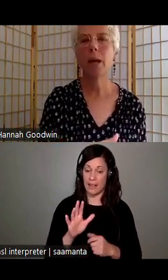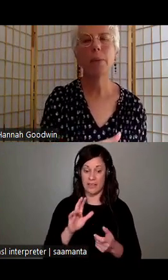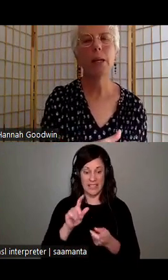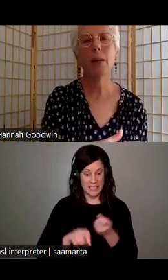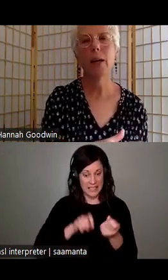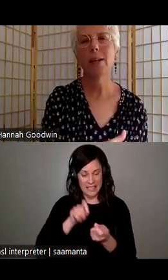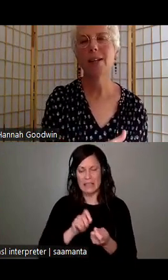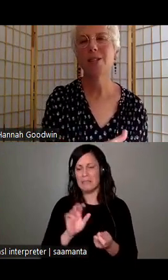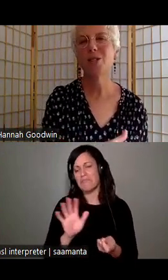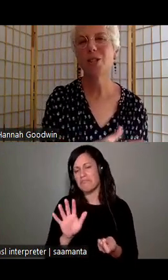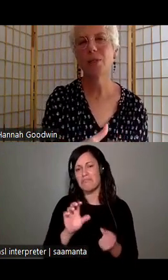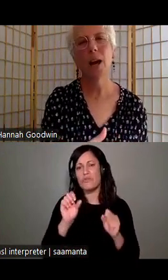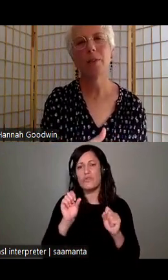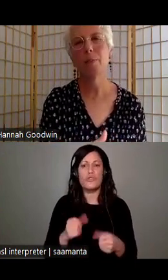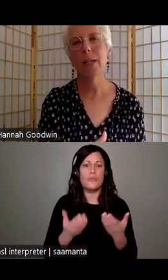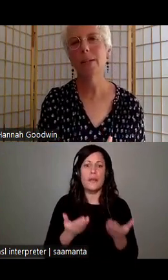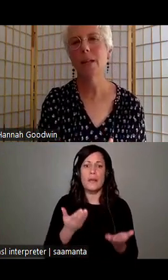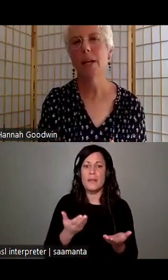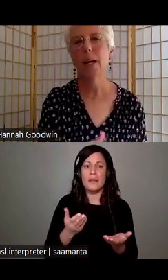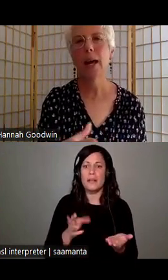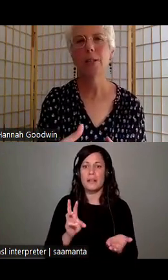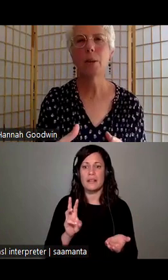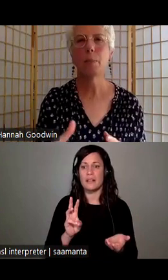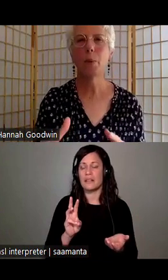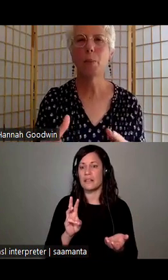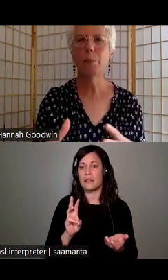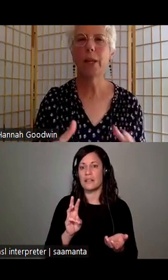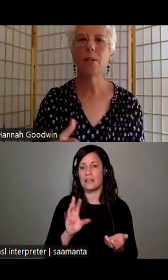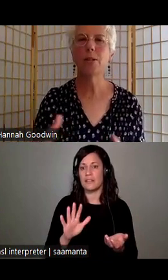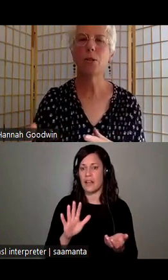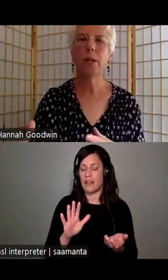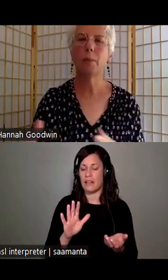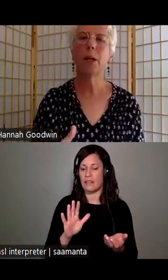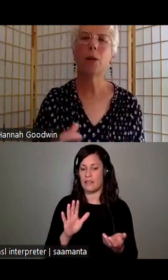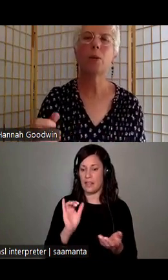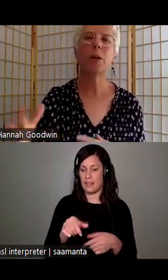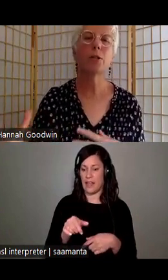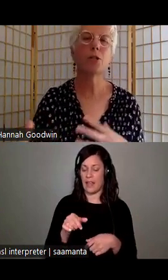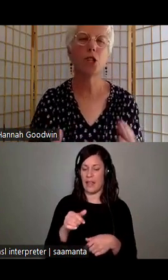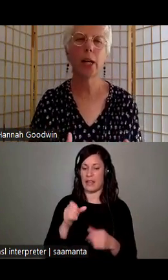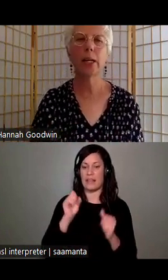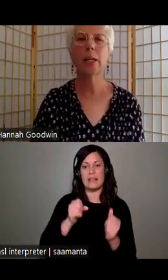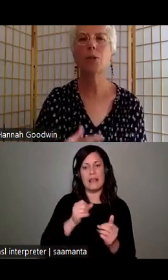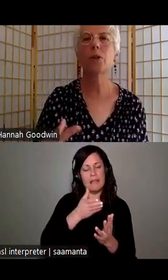It may be that 65 minutes has some places in the middle where there's check-ins